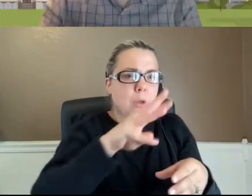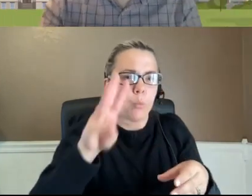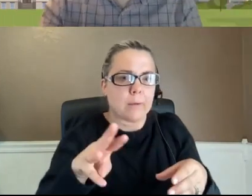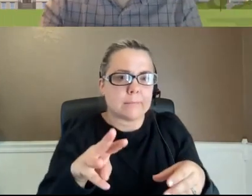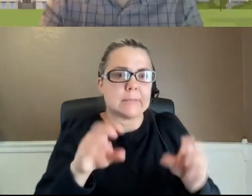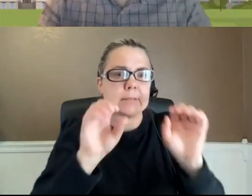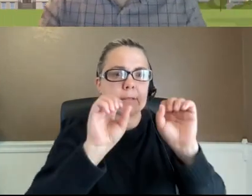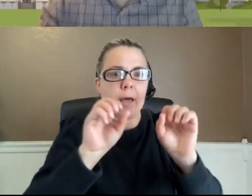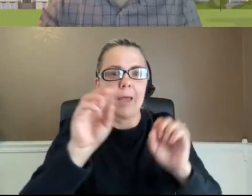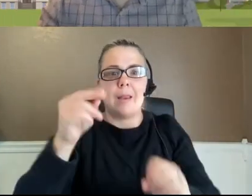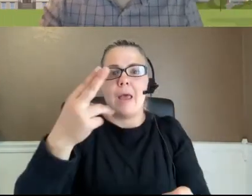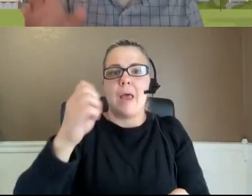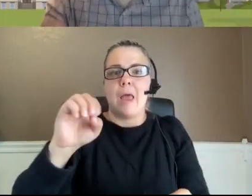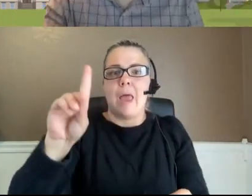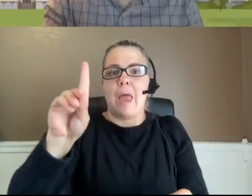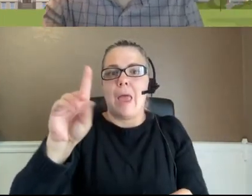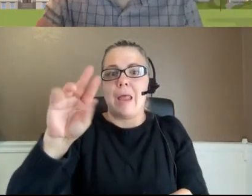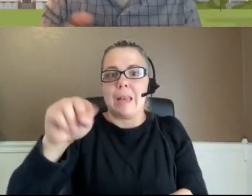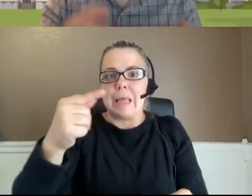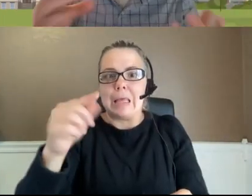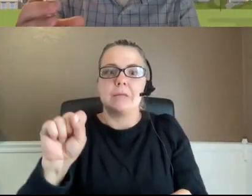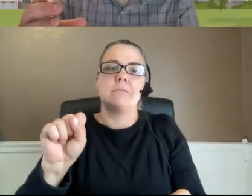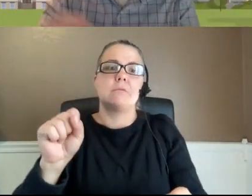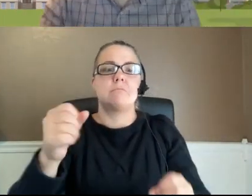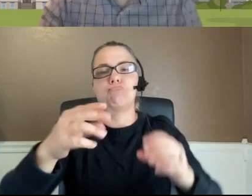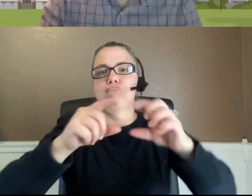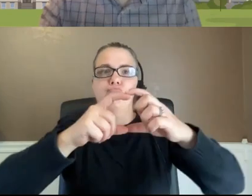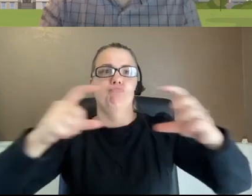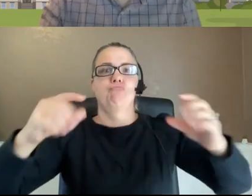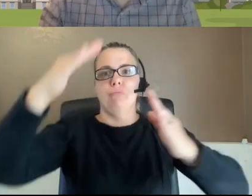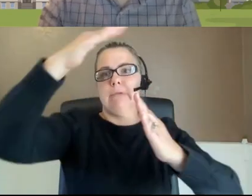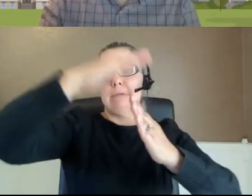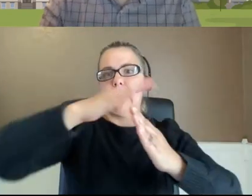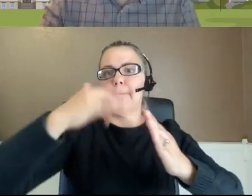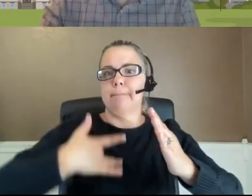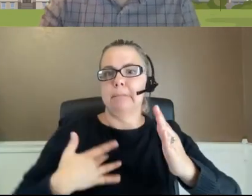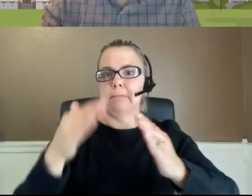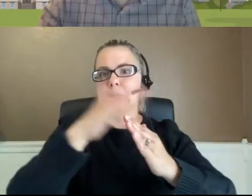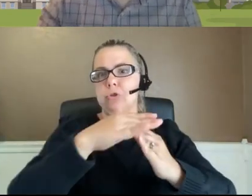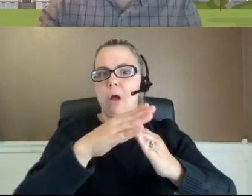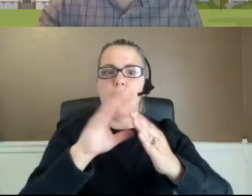the main content, the footer area, sidebars, search areas, navigation, and so forth. Really